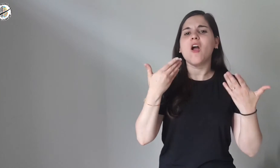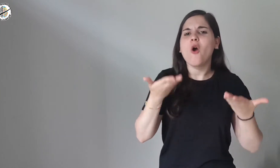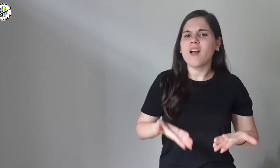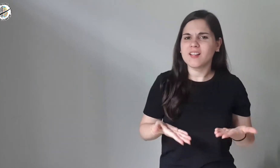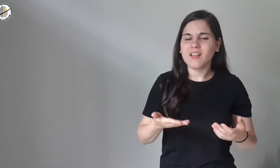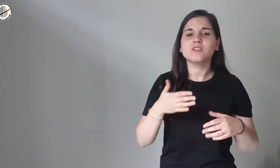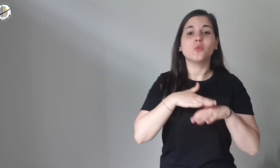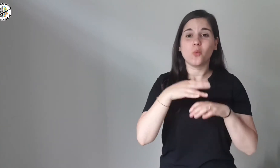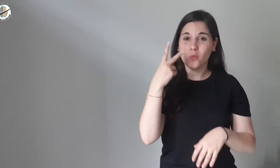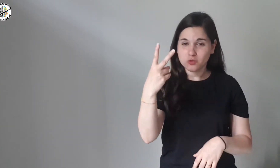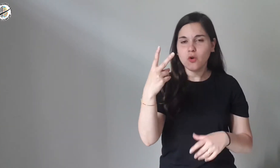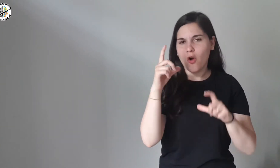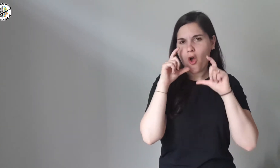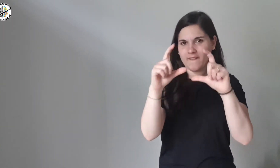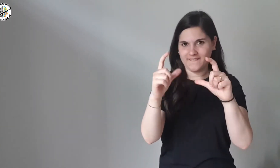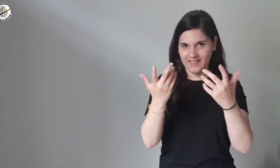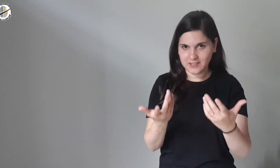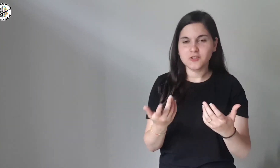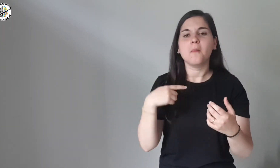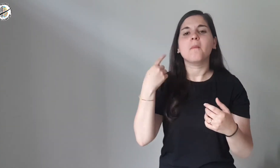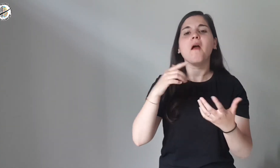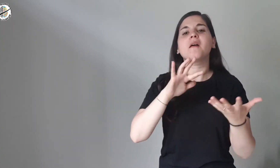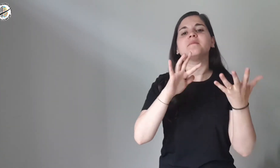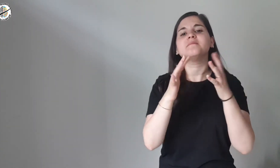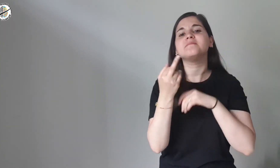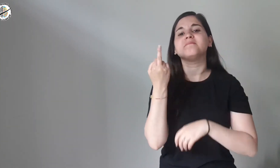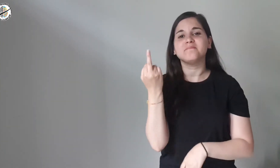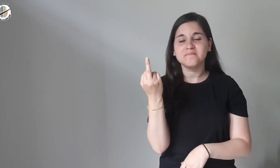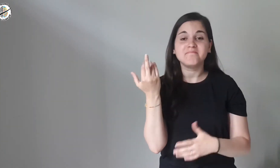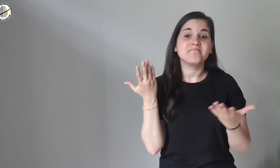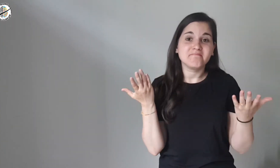Even now, using the two fingers is an offense, the middle gesture should be a derivation.